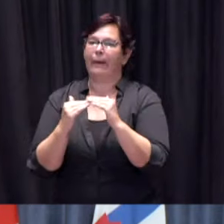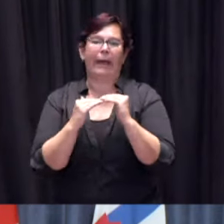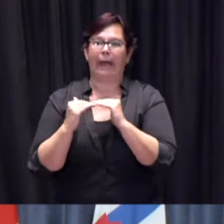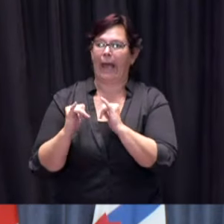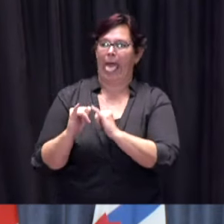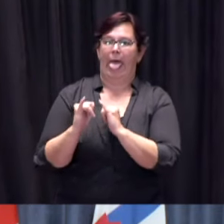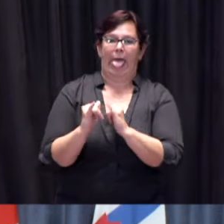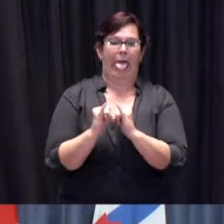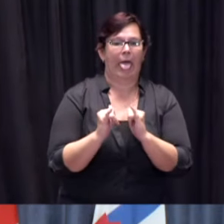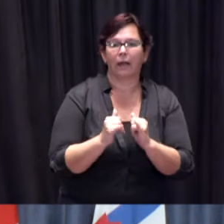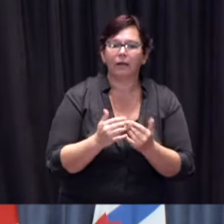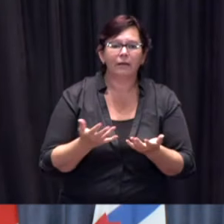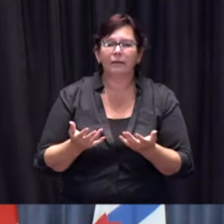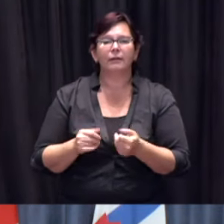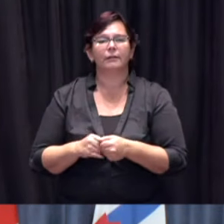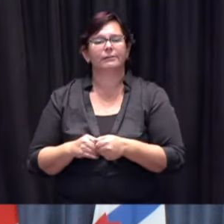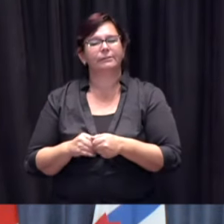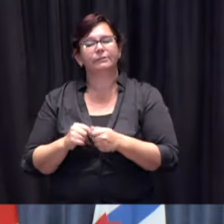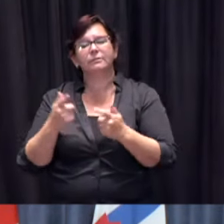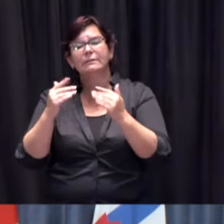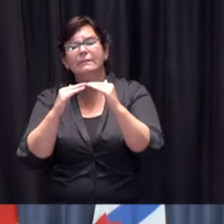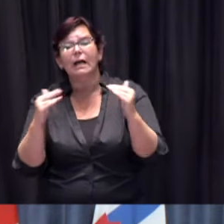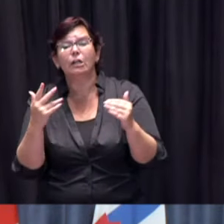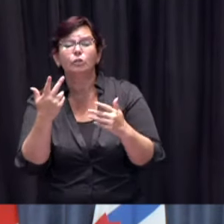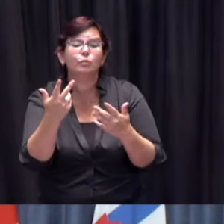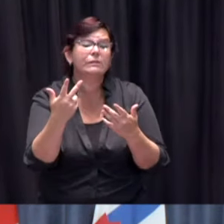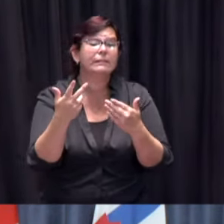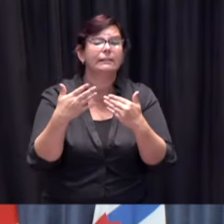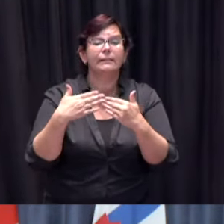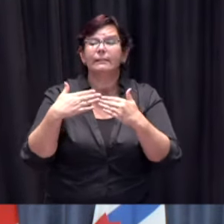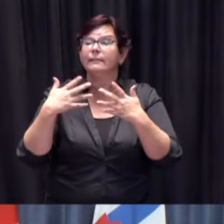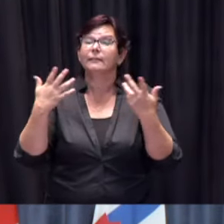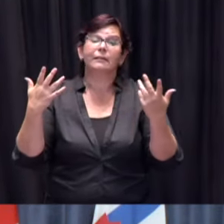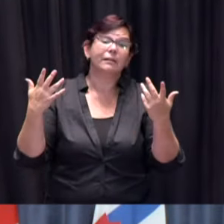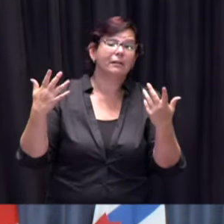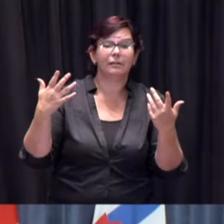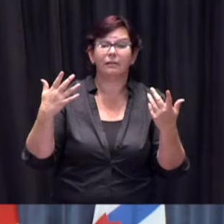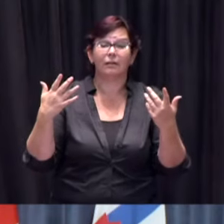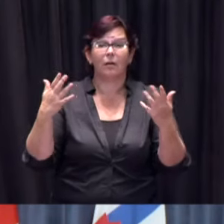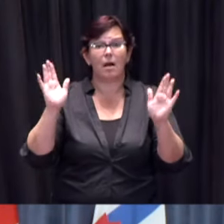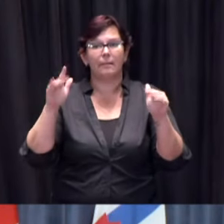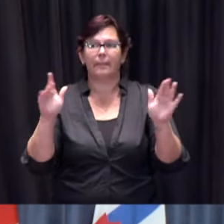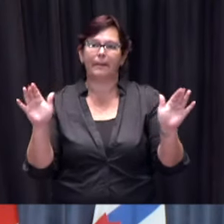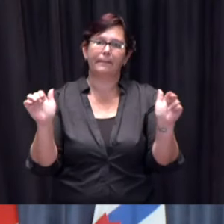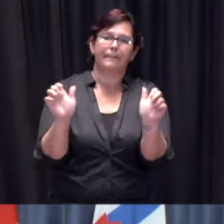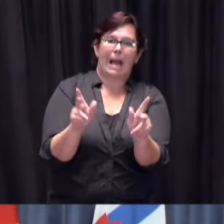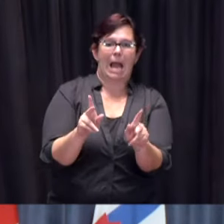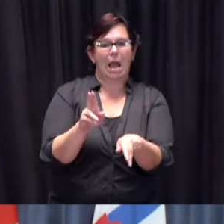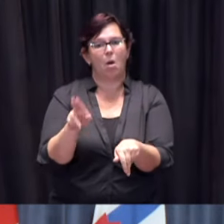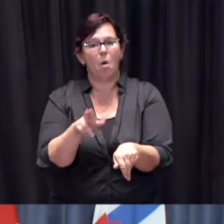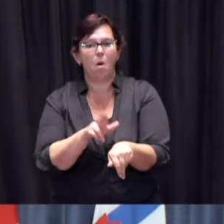on to uh back to a normal kind of existence. Joe did you want to talk a little bit about all the work the Board of Health's been